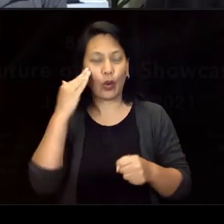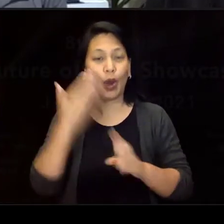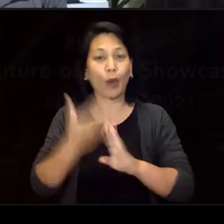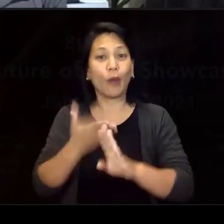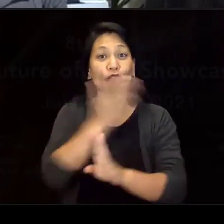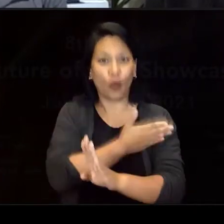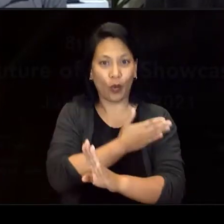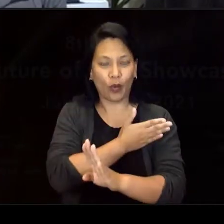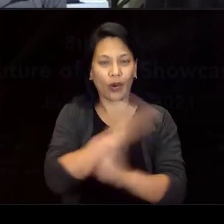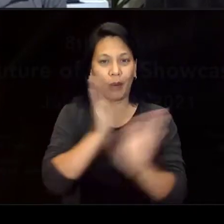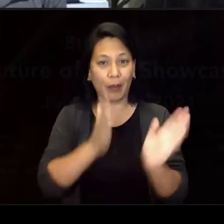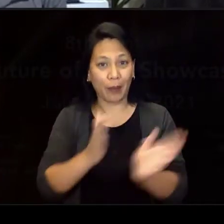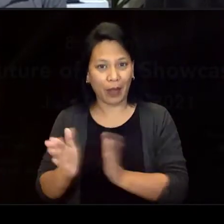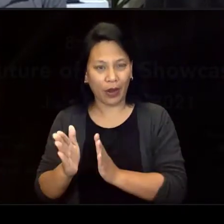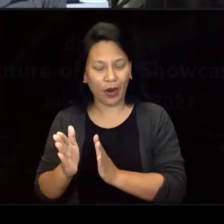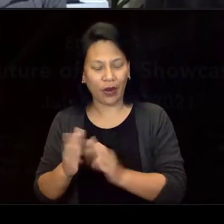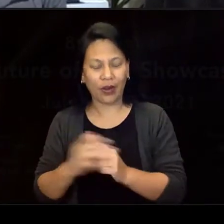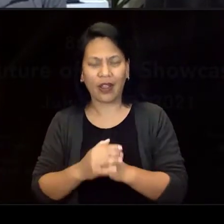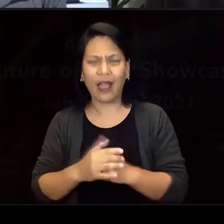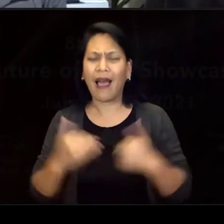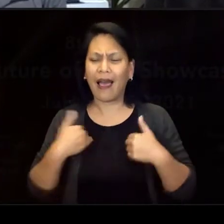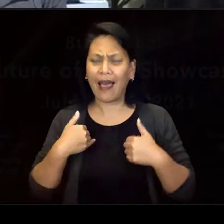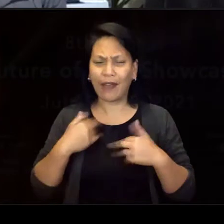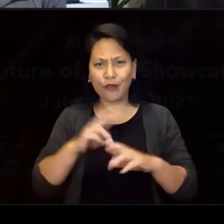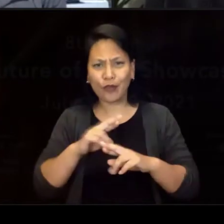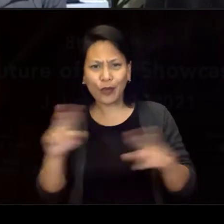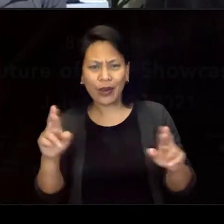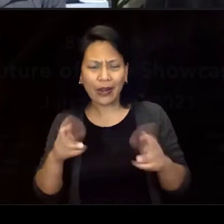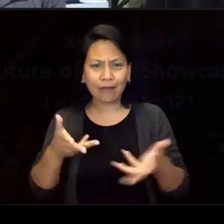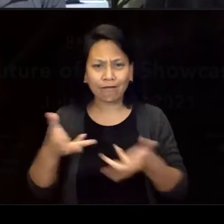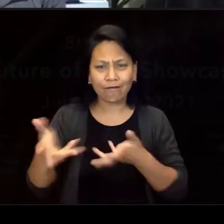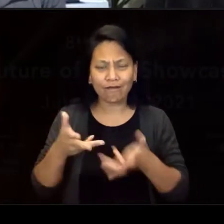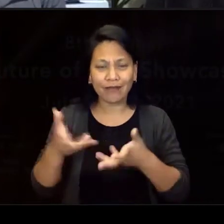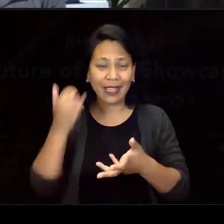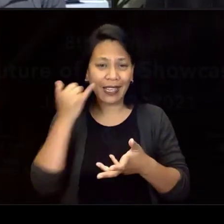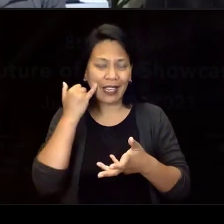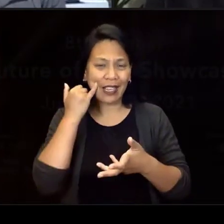So I have sort of that vocabulary and the skill of, you know, whether we're talking about touch, instead of saying,